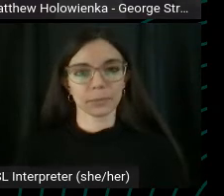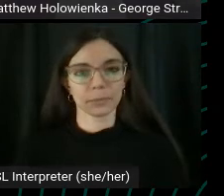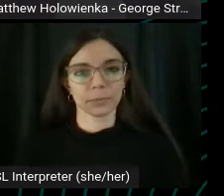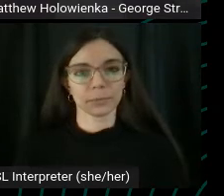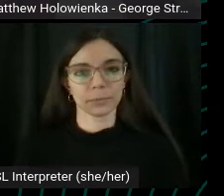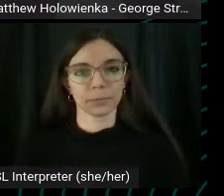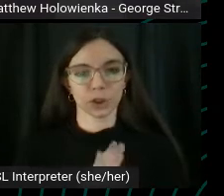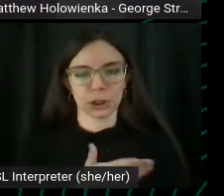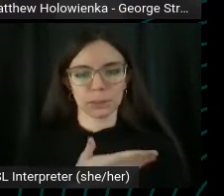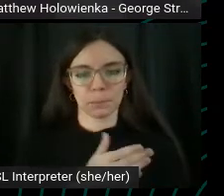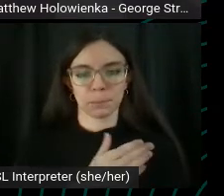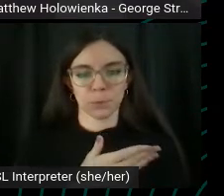[phone rings intermittently]